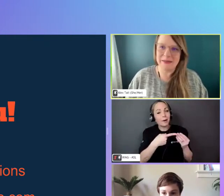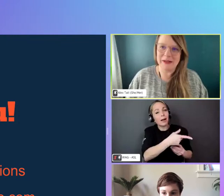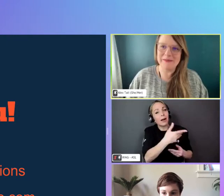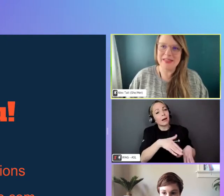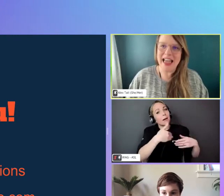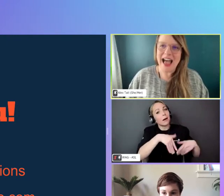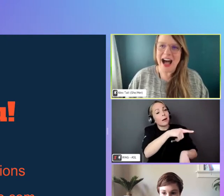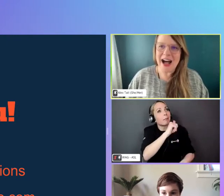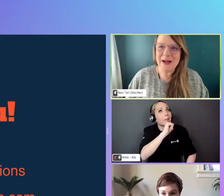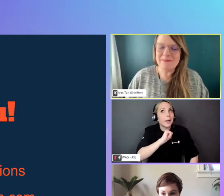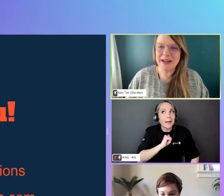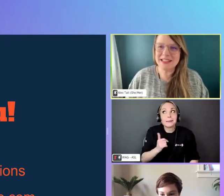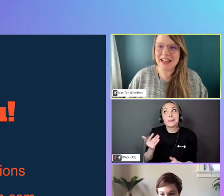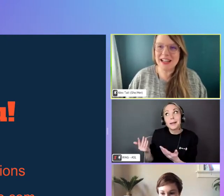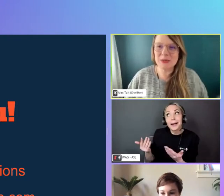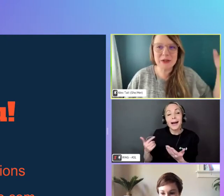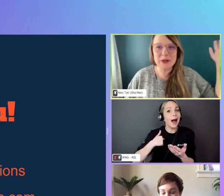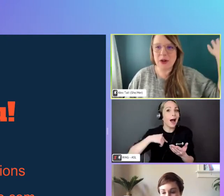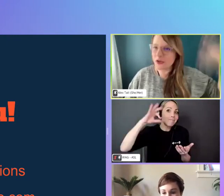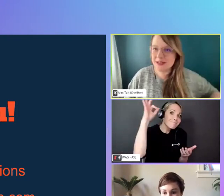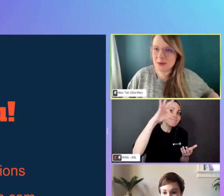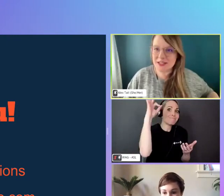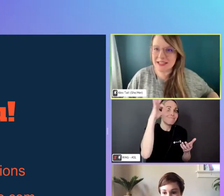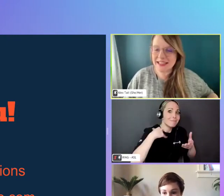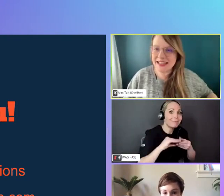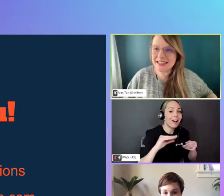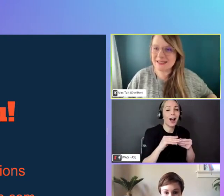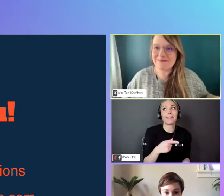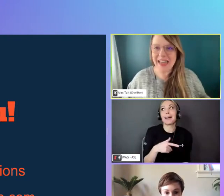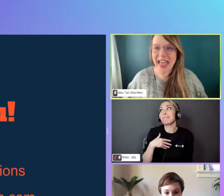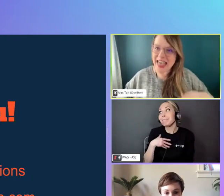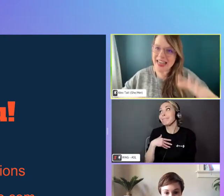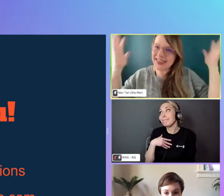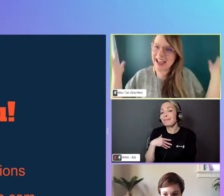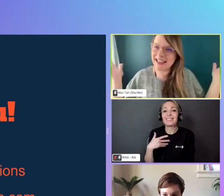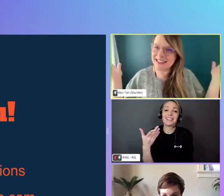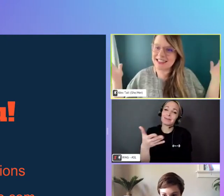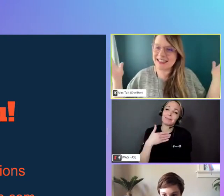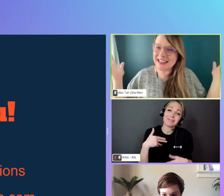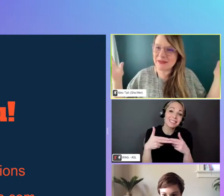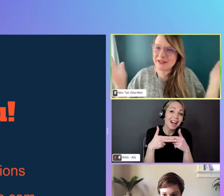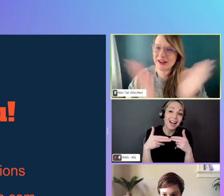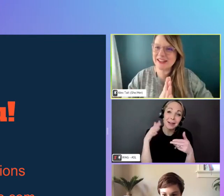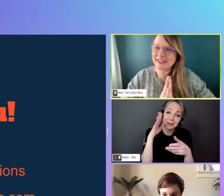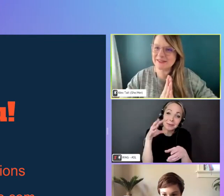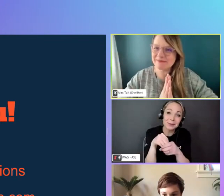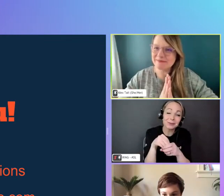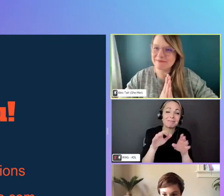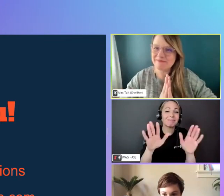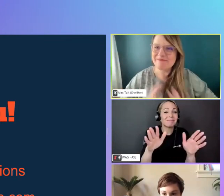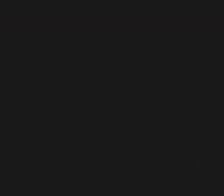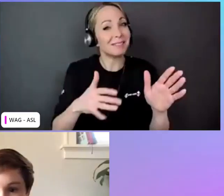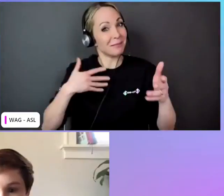amongst her seniors group, and to my family for being patient with me as I spent hours researching this and renting